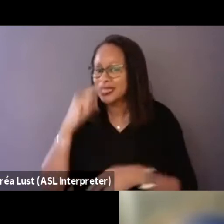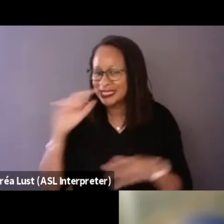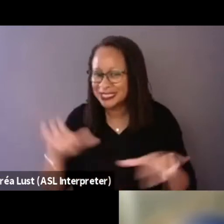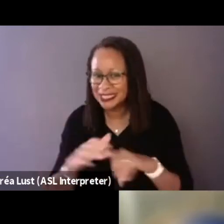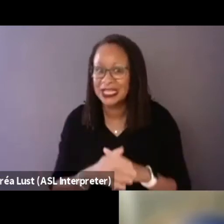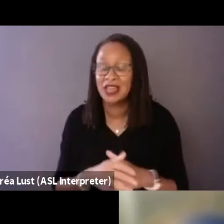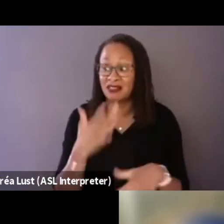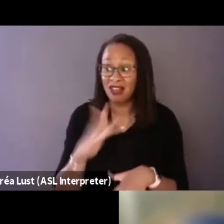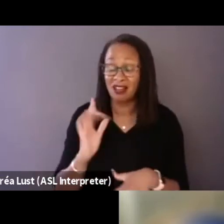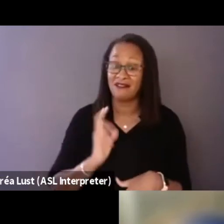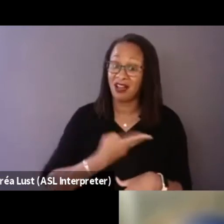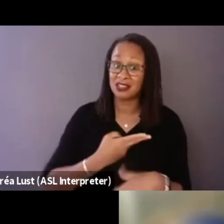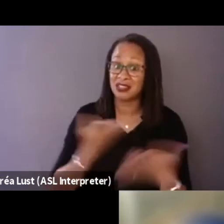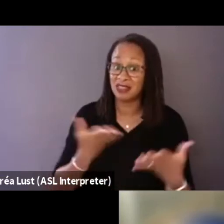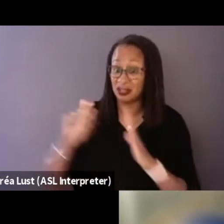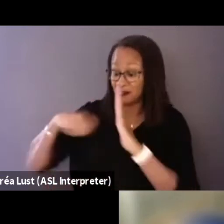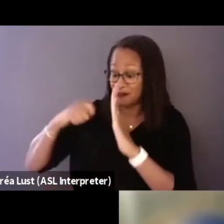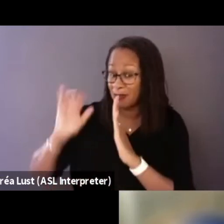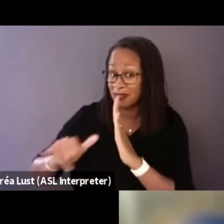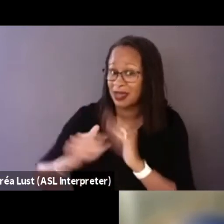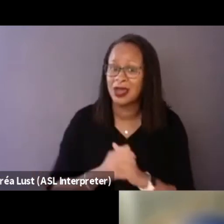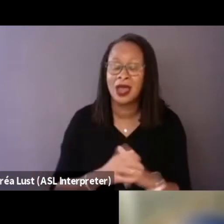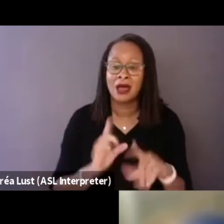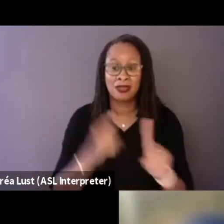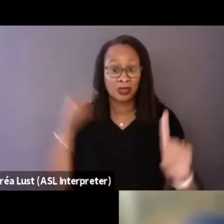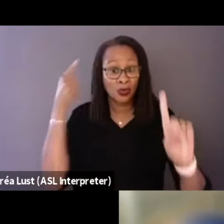The intention was to sort of tell a grand narrative of this American city.